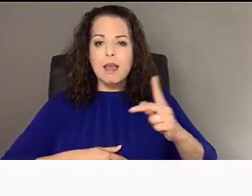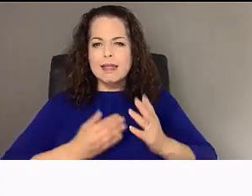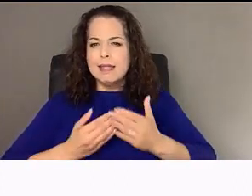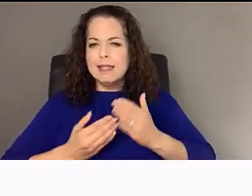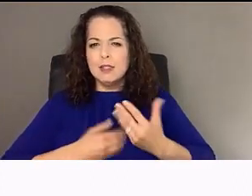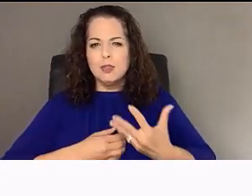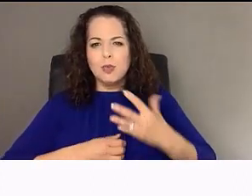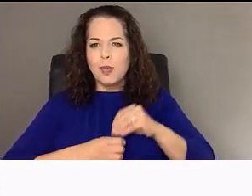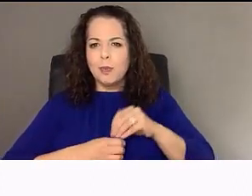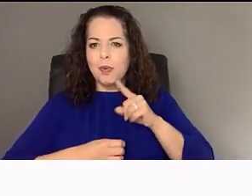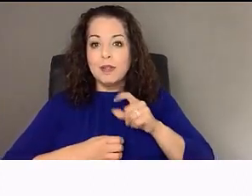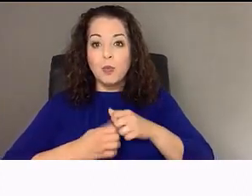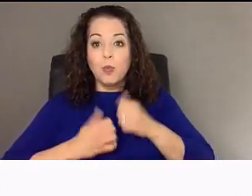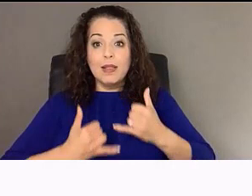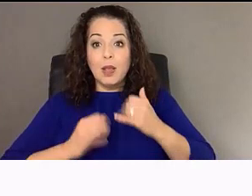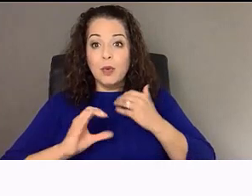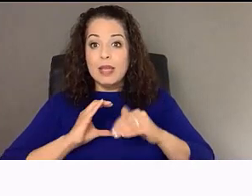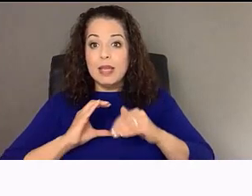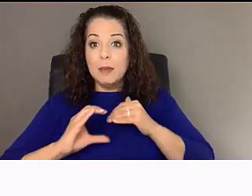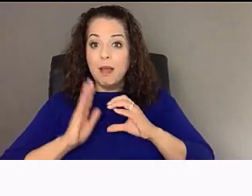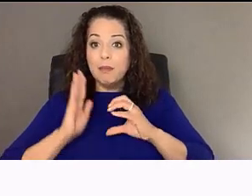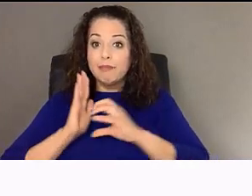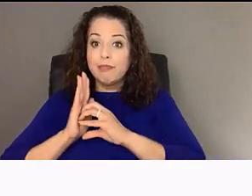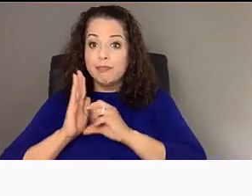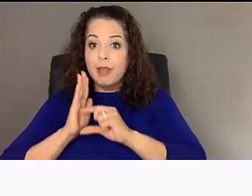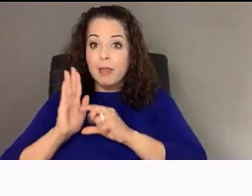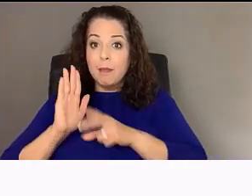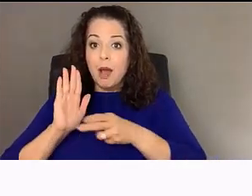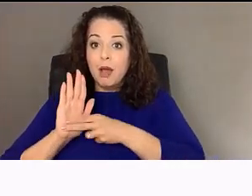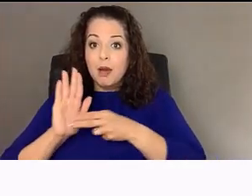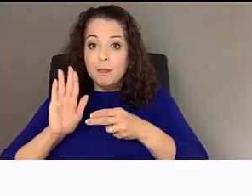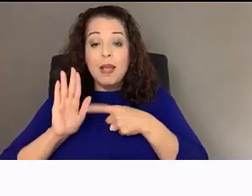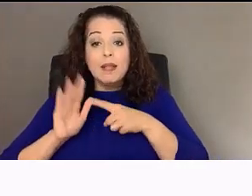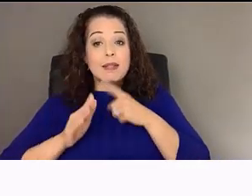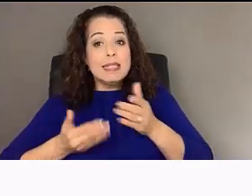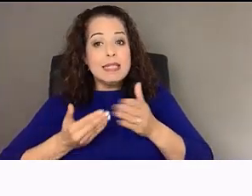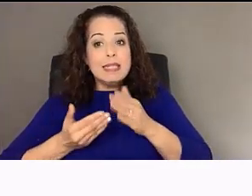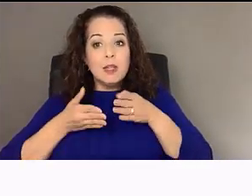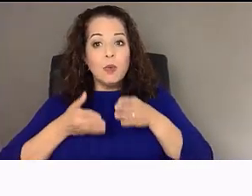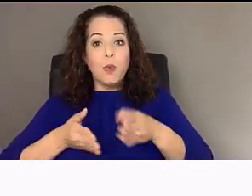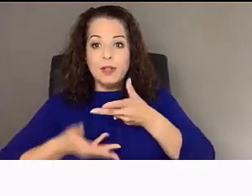within an email at the bottom and is an easy way to engage people who you might be contacting really